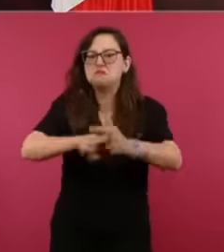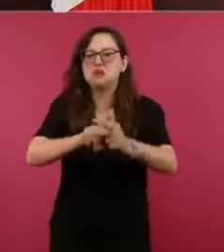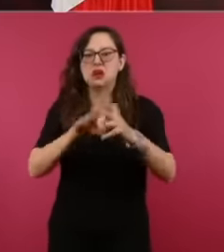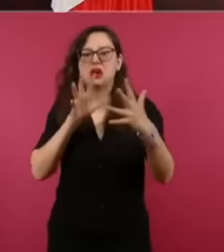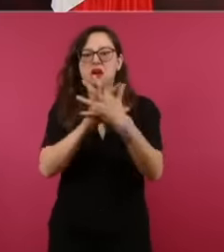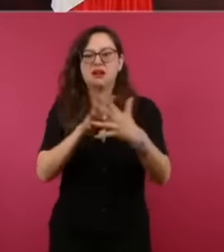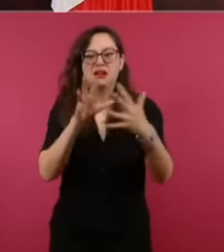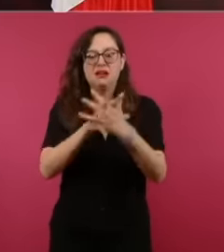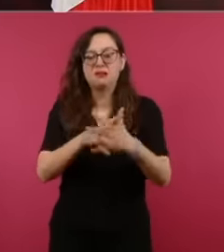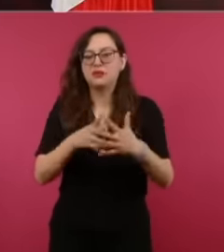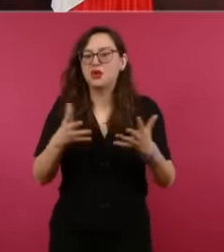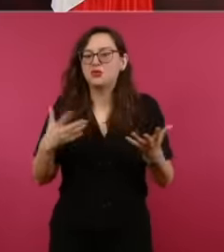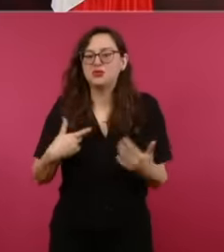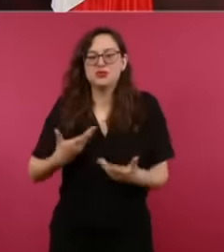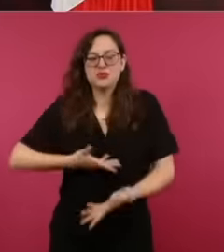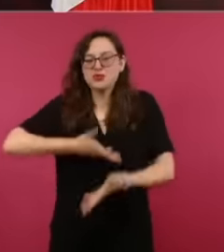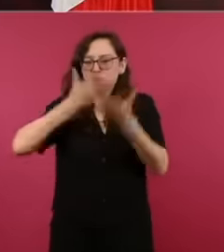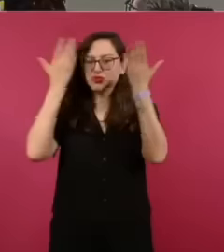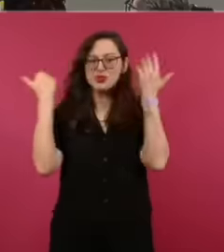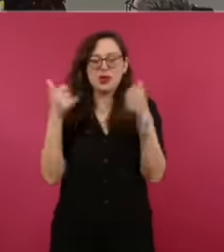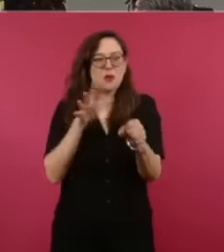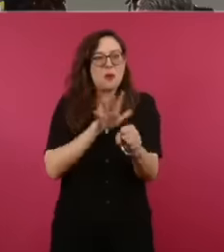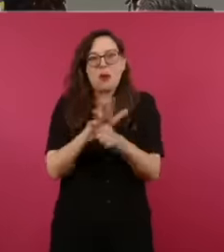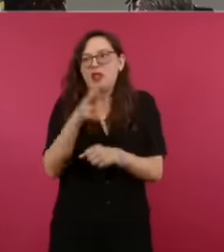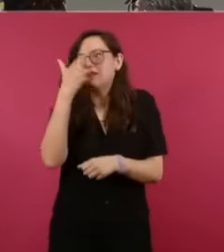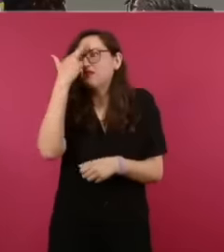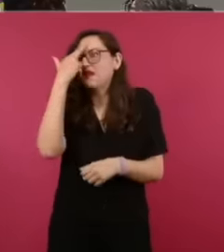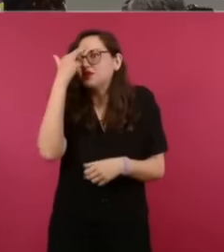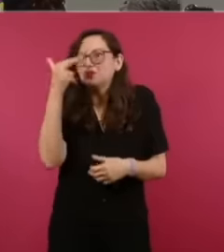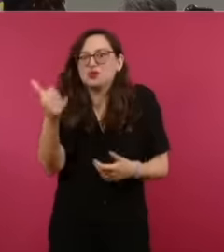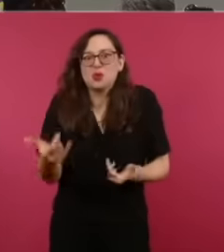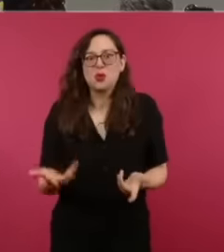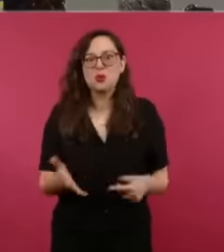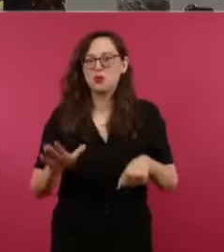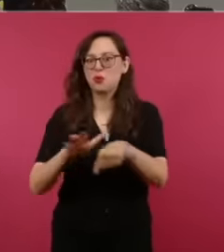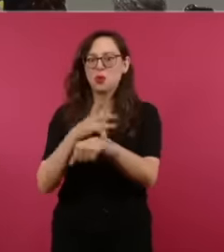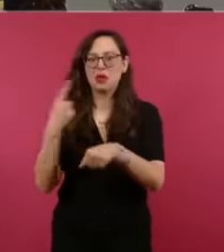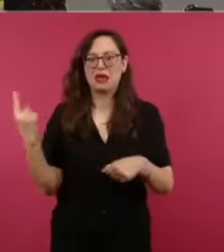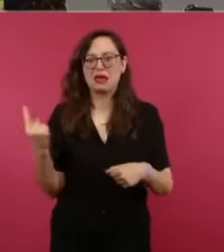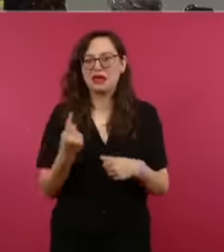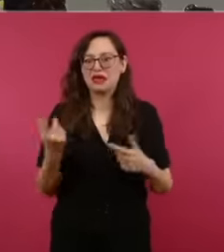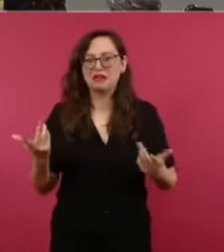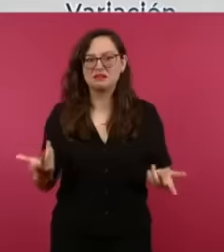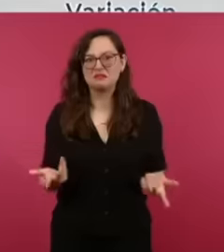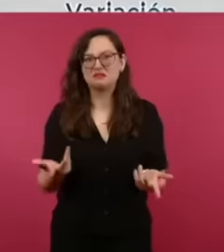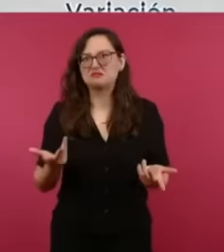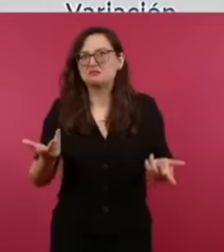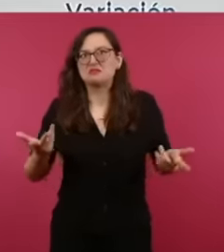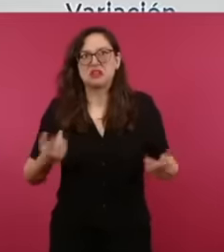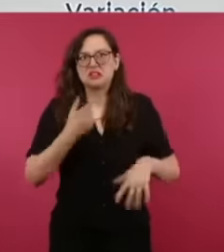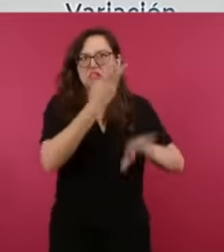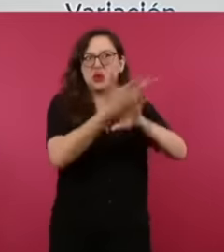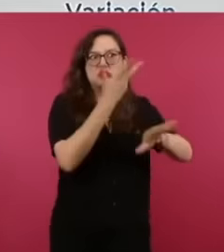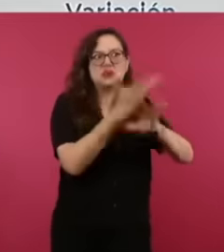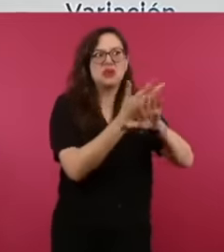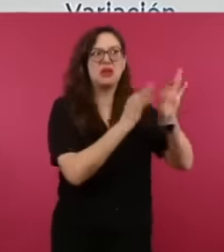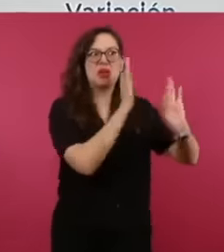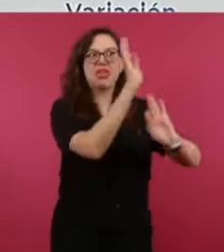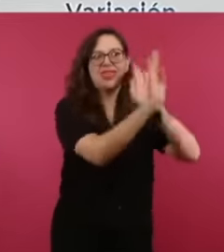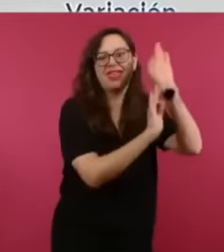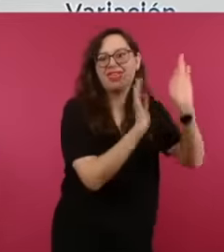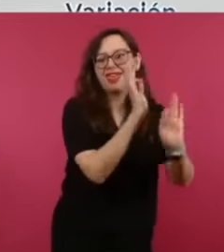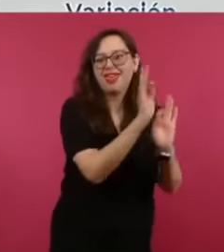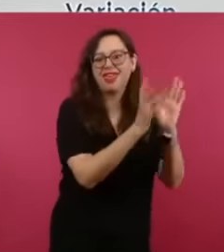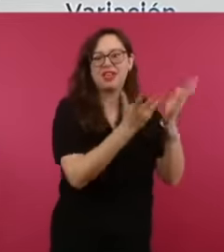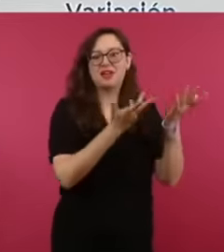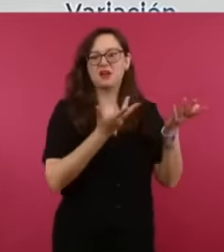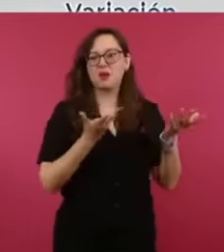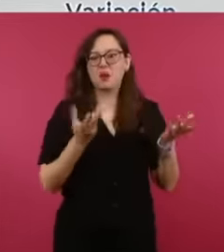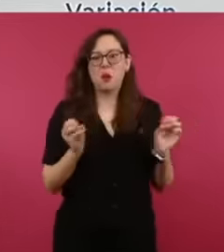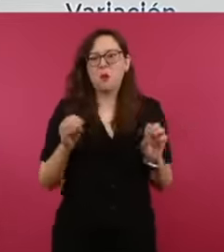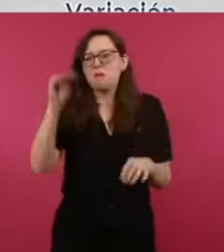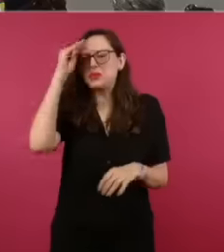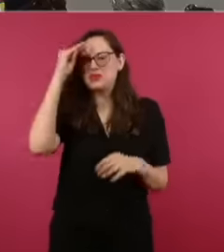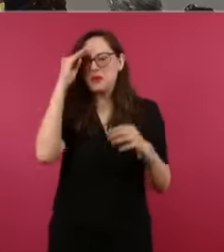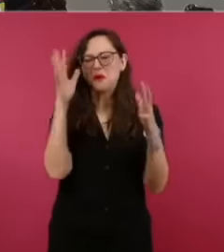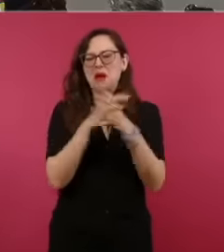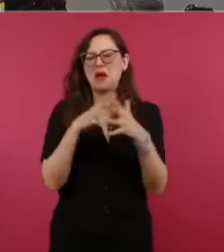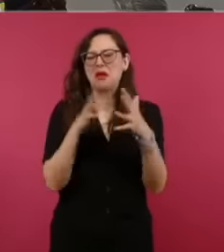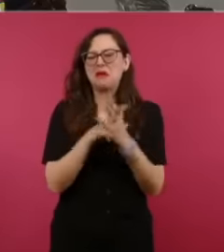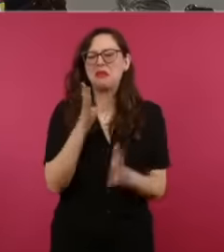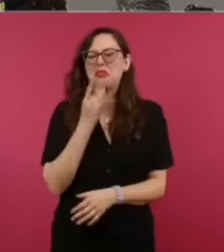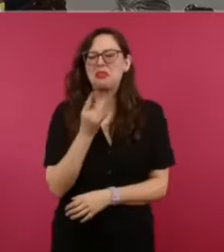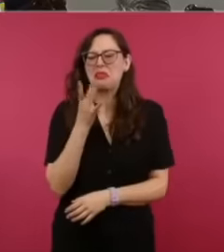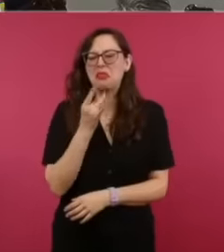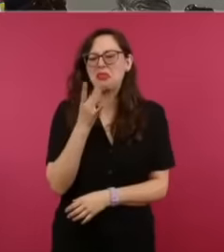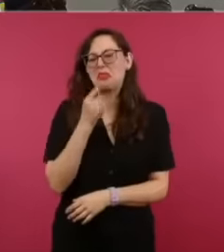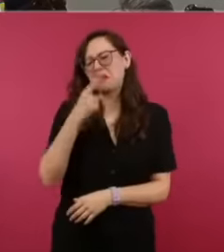Americans or because he thought it was going to be a day of field and that he